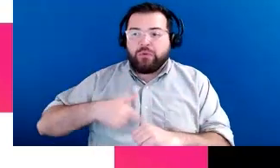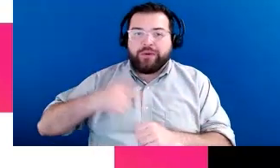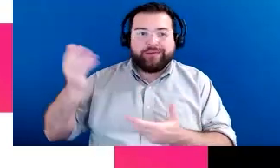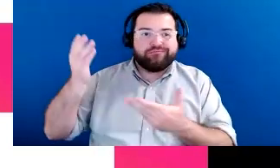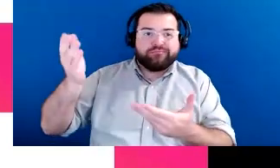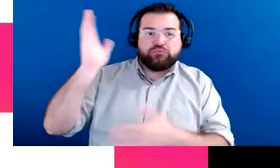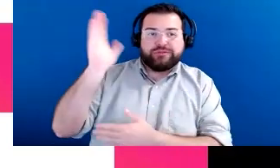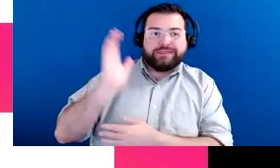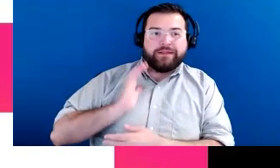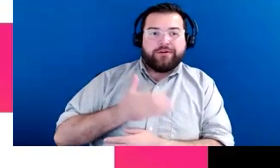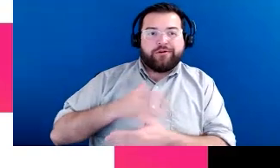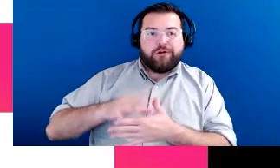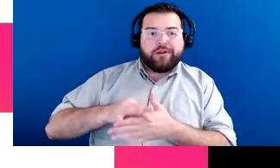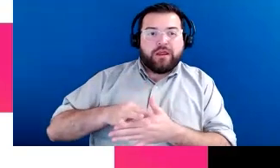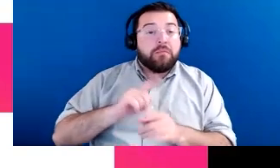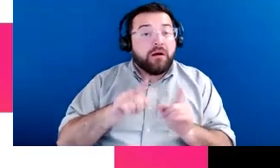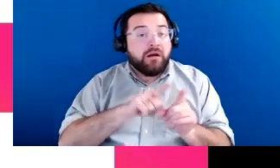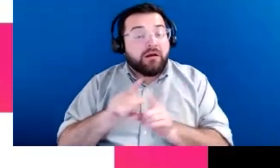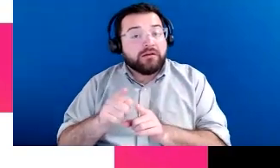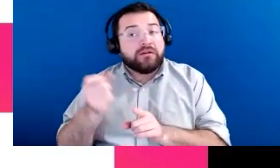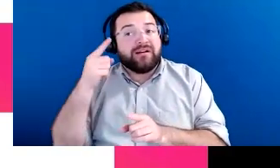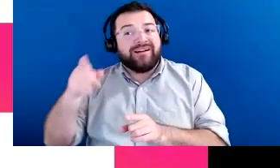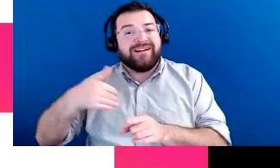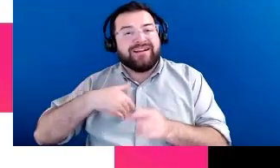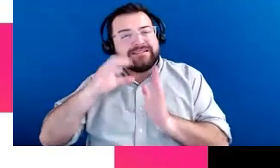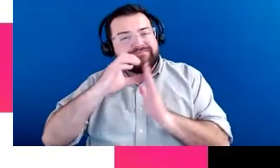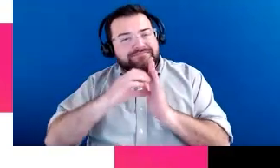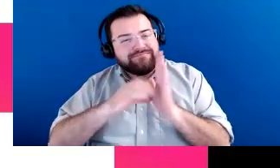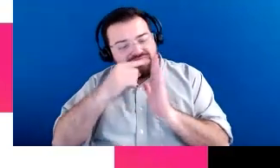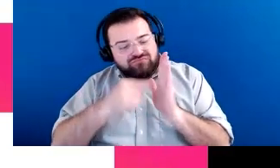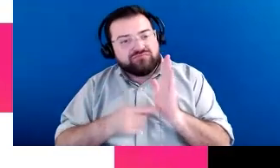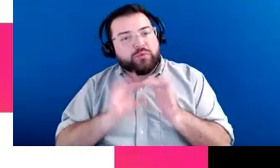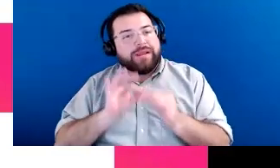But it also has sections on interaction, instructor